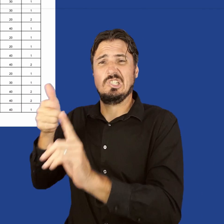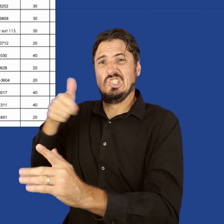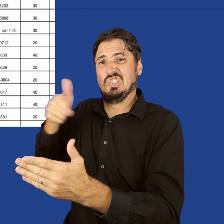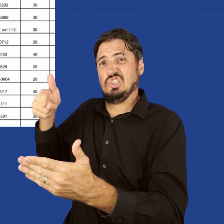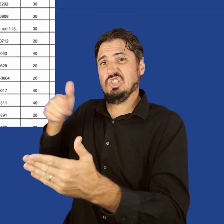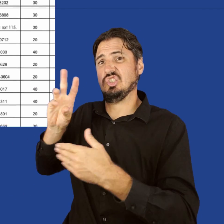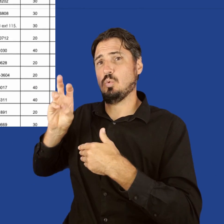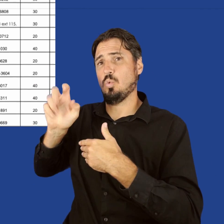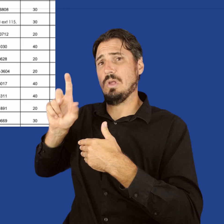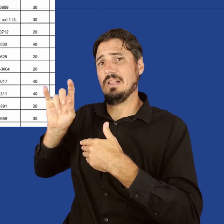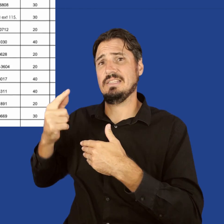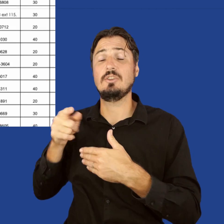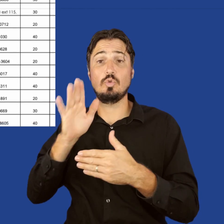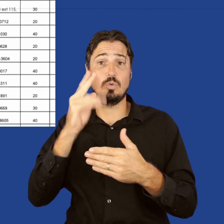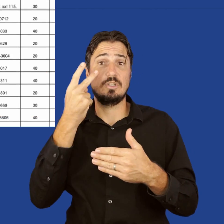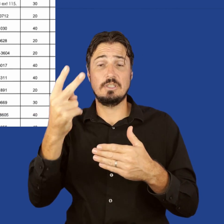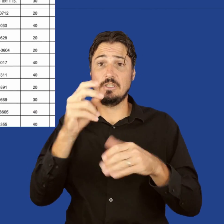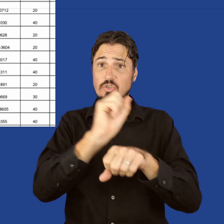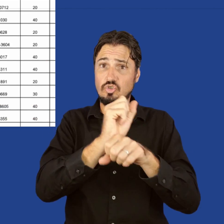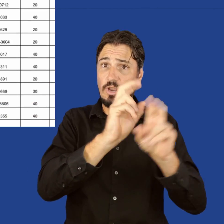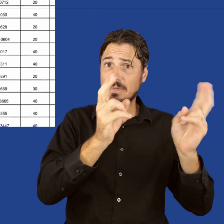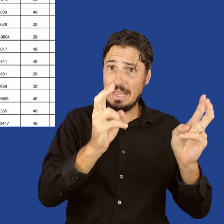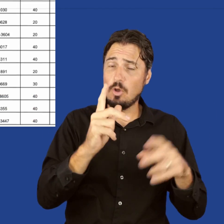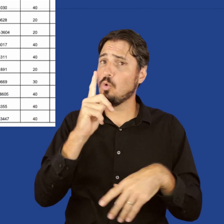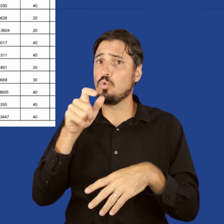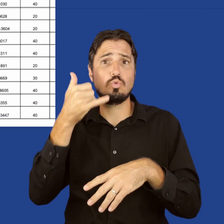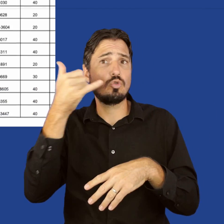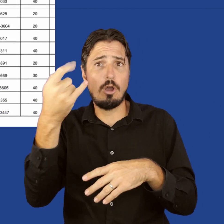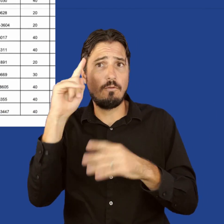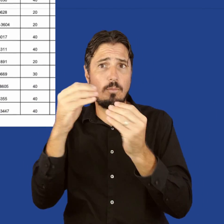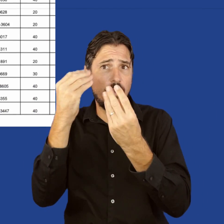The list includes the job title, whom to contact and other information